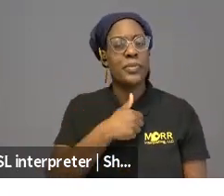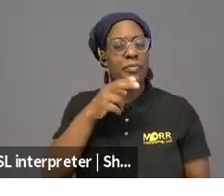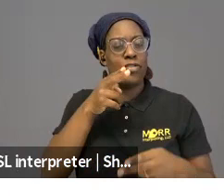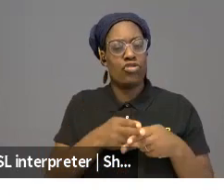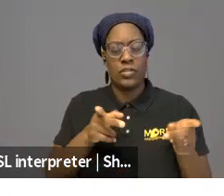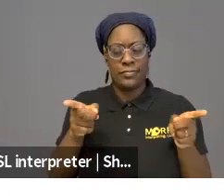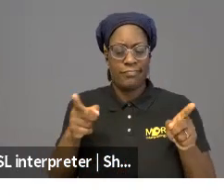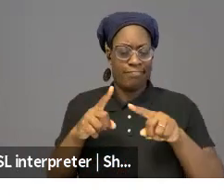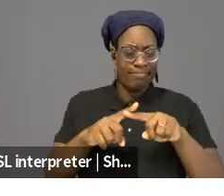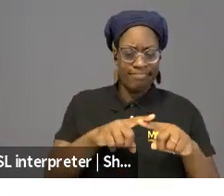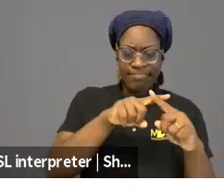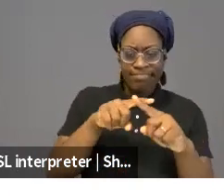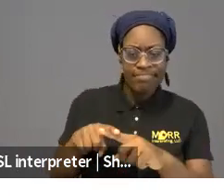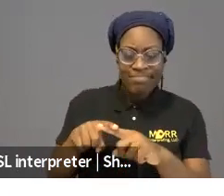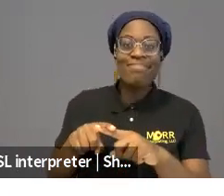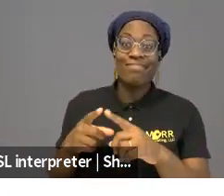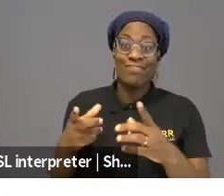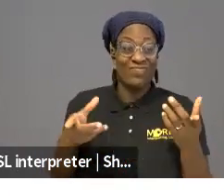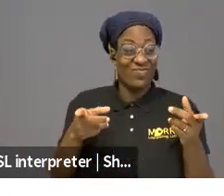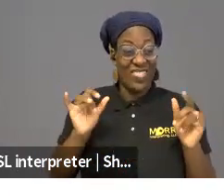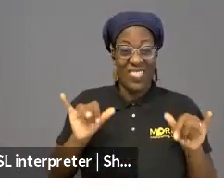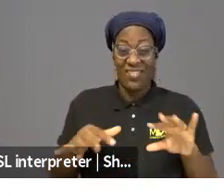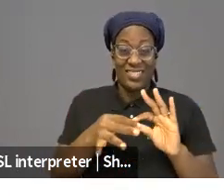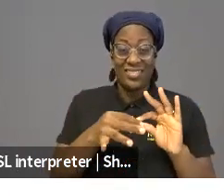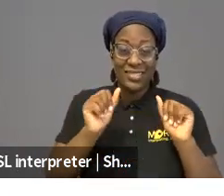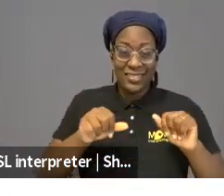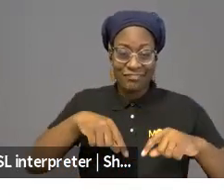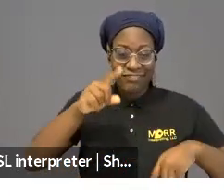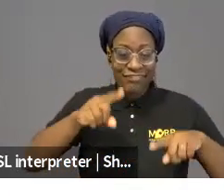as each institution has its own administrator culture and approaches. Nonetheless,